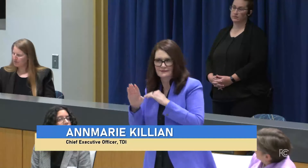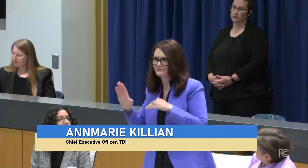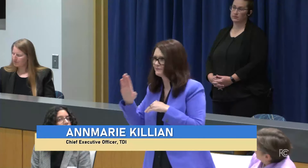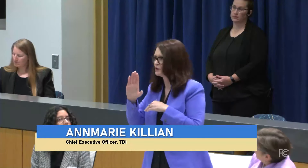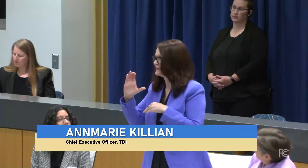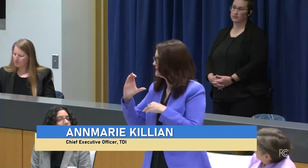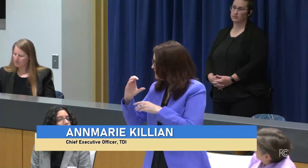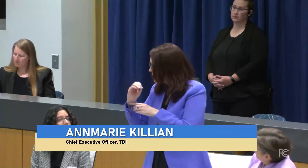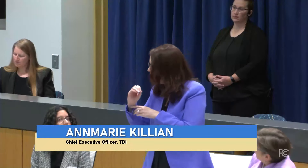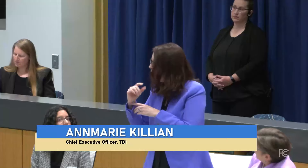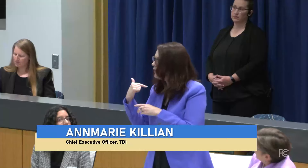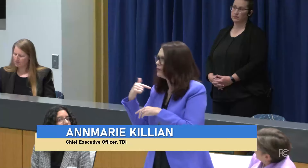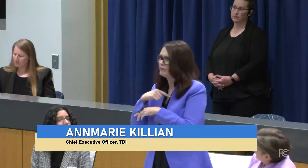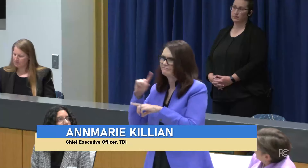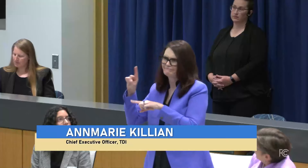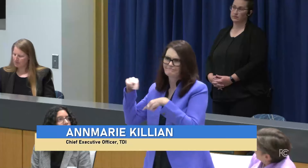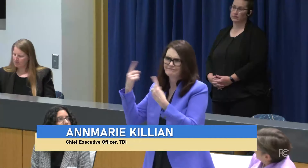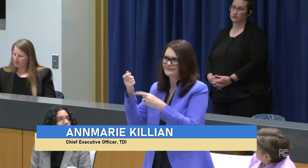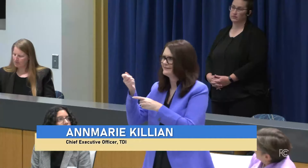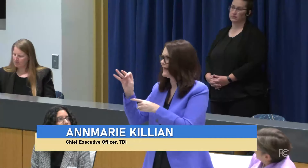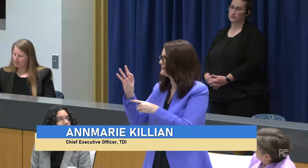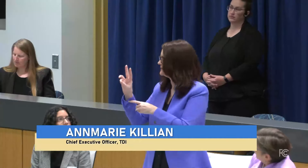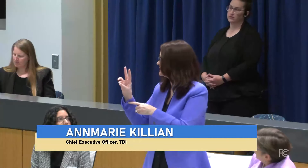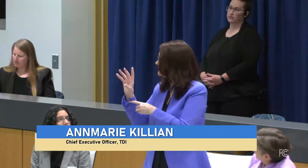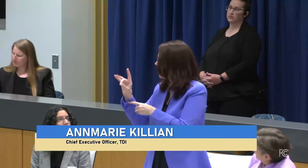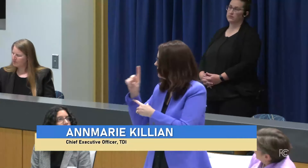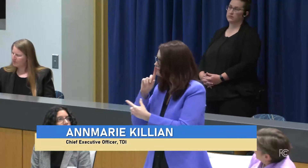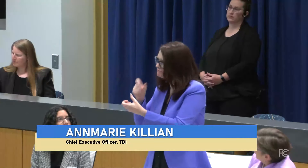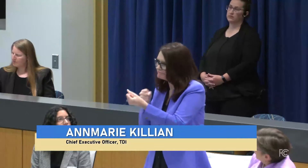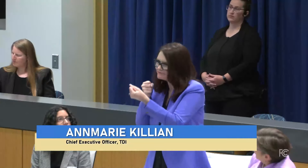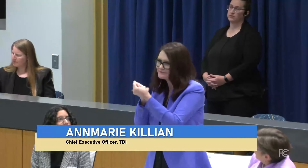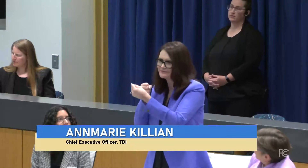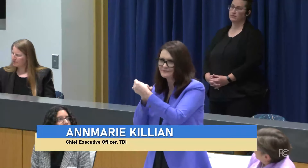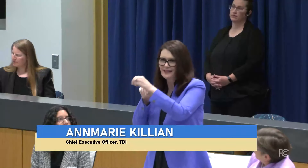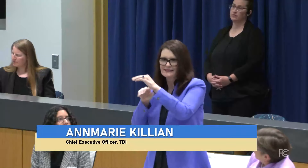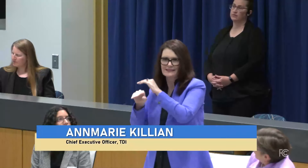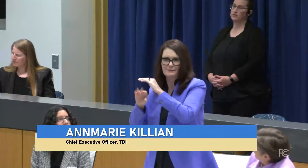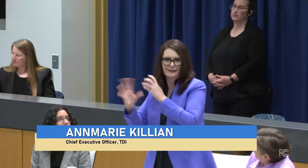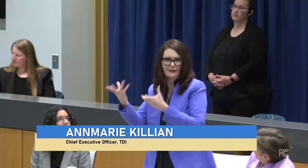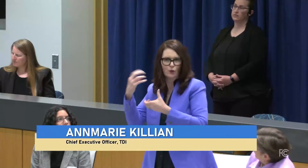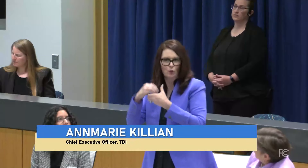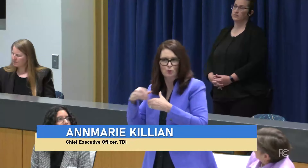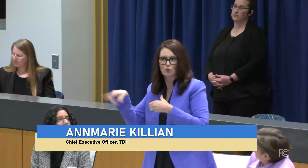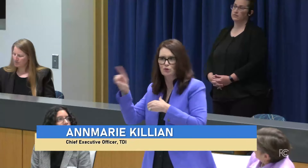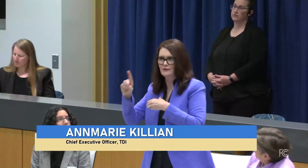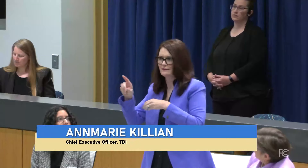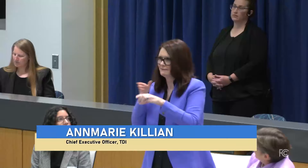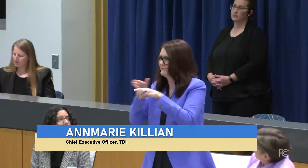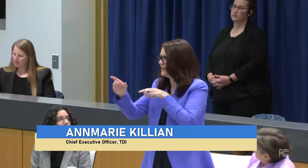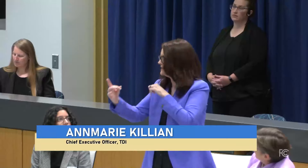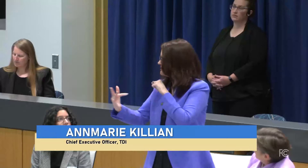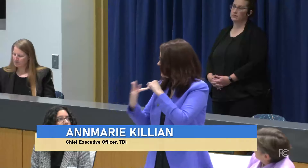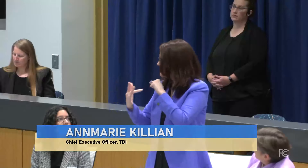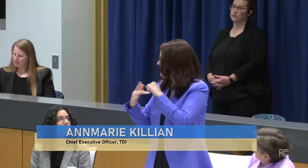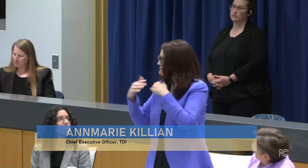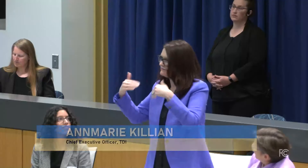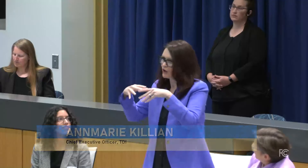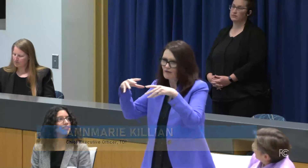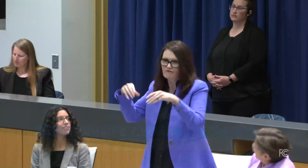DETAIL ABOUT THAT LATER. GOOD AFTERNOON I'M ANNMARIE KILLIAN THIS IS HOW YOU SAY MY NAME IN ASL I AM A WHITE WOMAN WEARING A BLUE BLAZER, GLASSES, BROWN HAIR SHOULDER